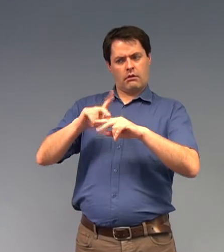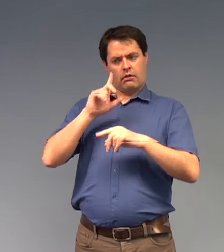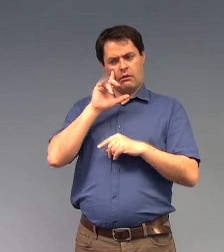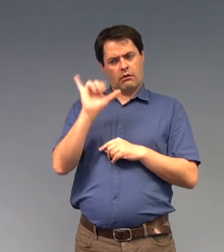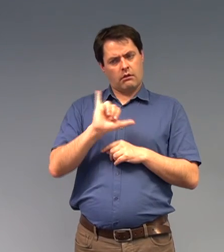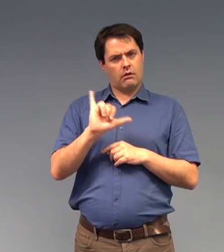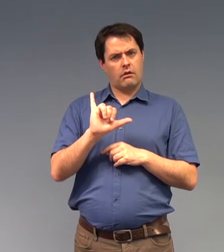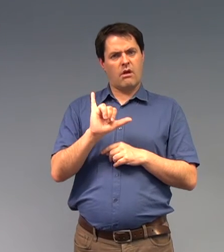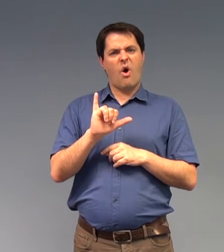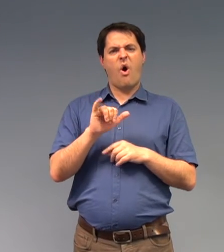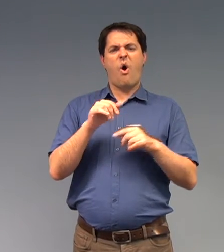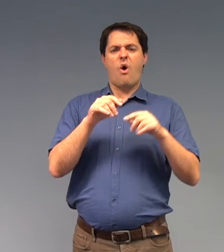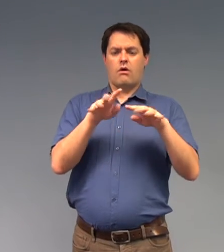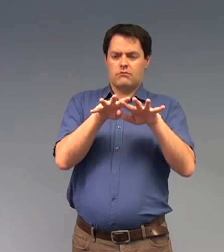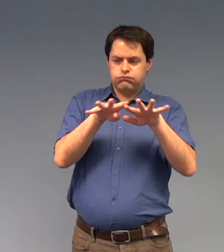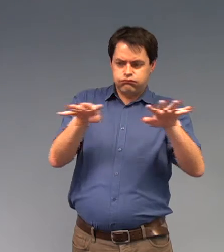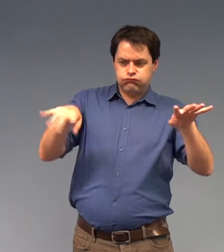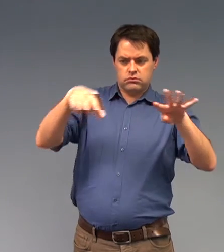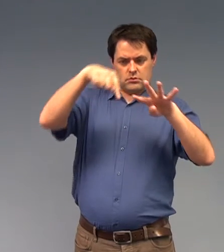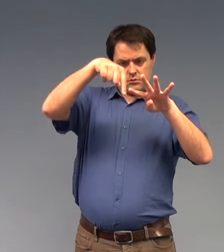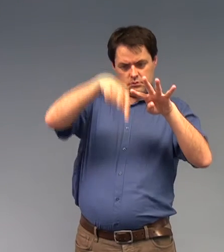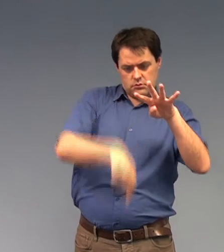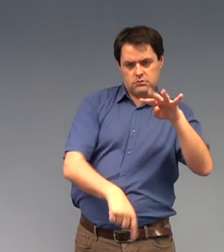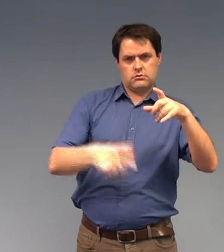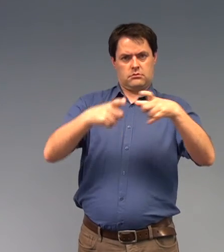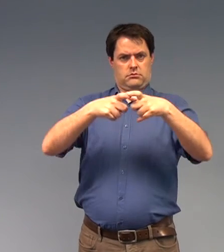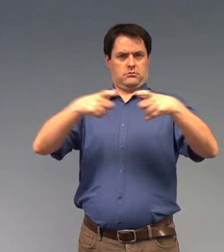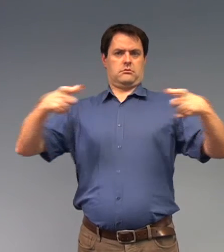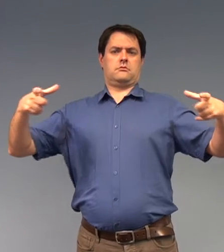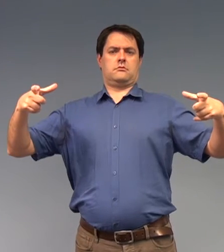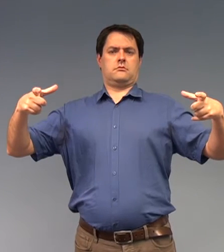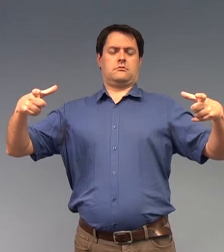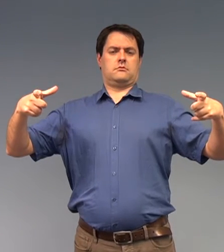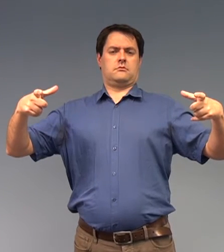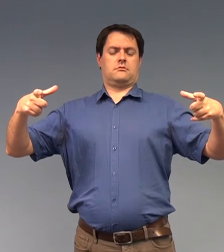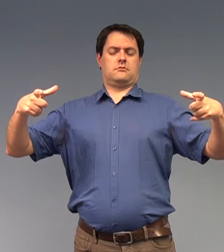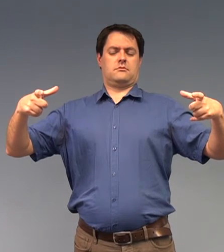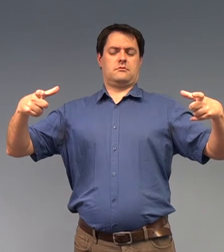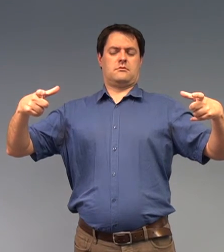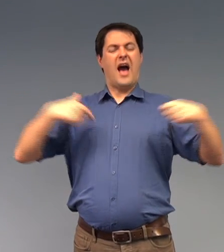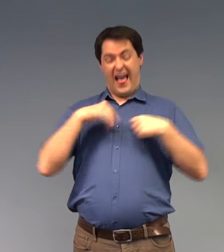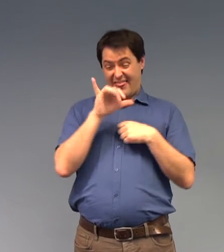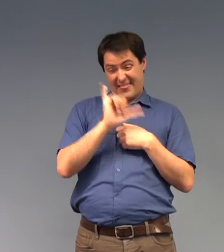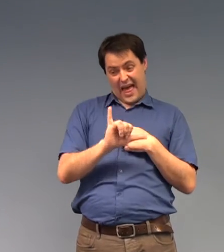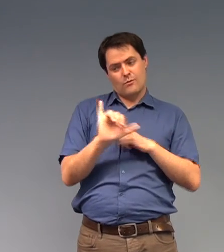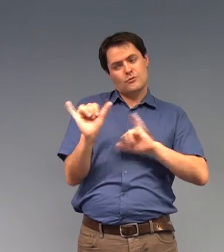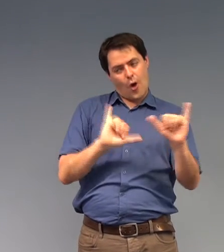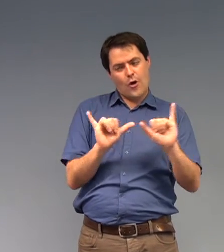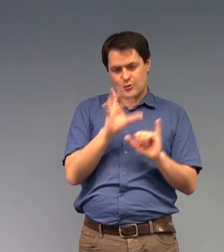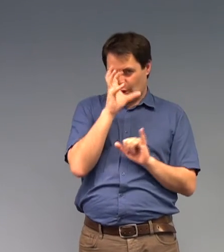And then at the end of that BSL rendering, we see "LONGER-LENGTH CIRCUMFERENCE-EXPAND."